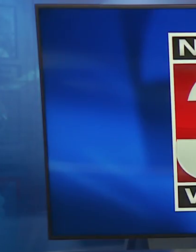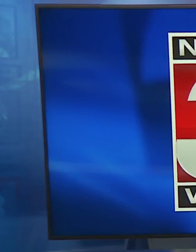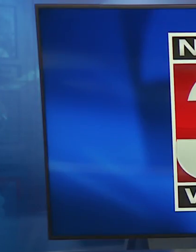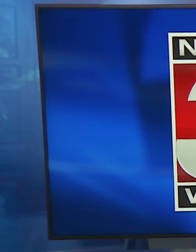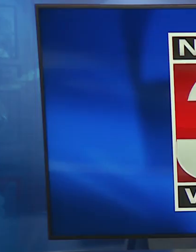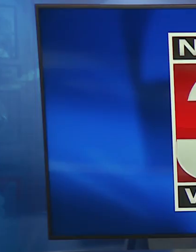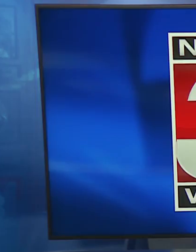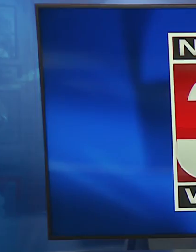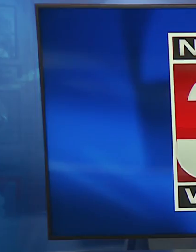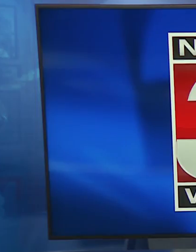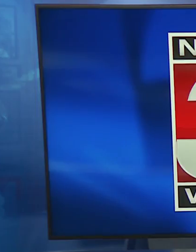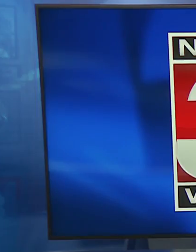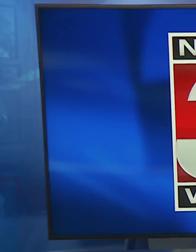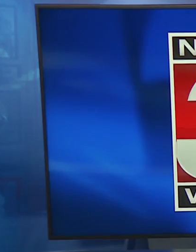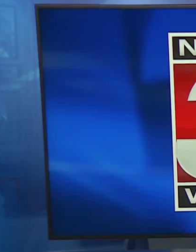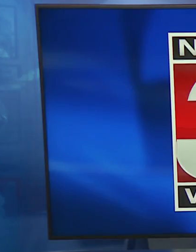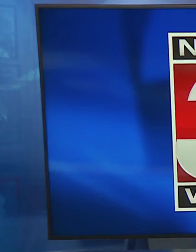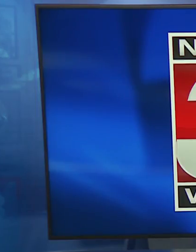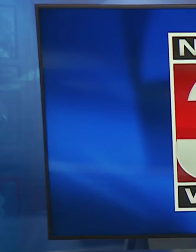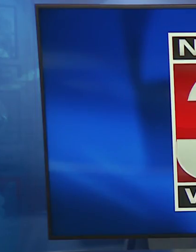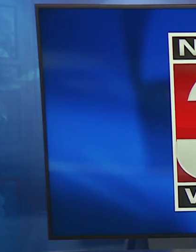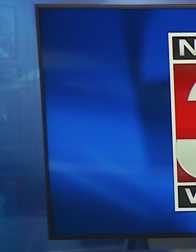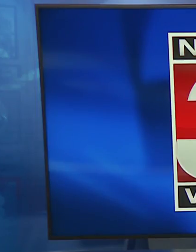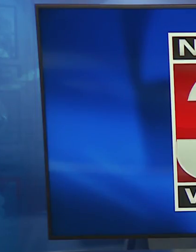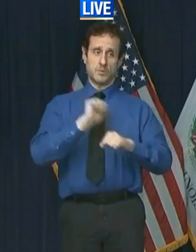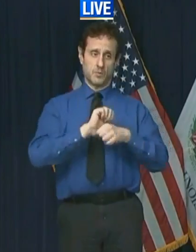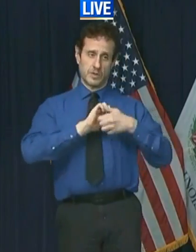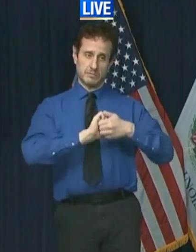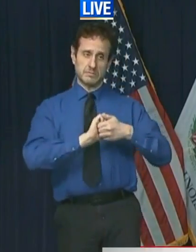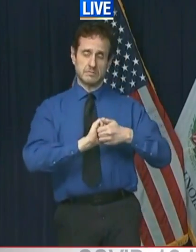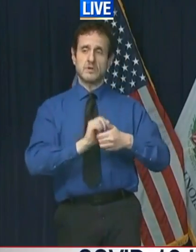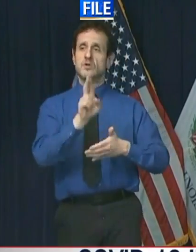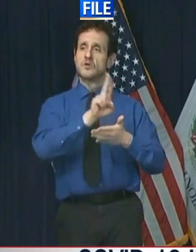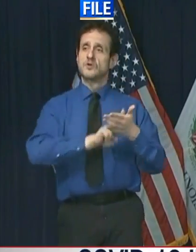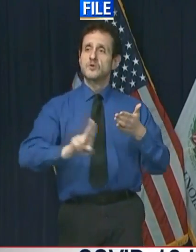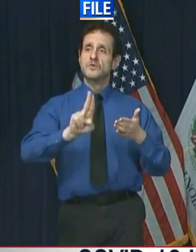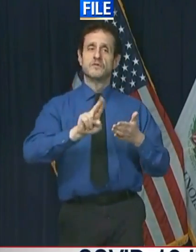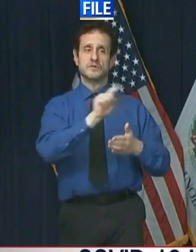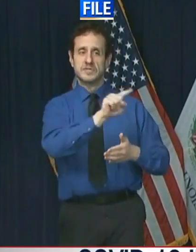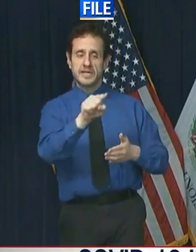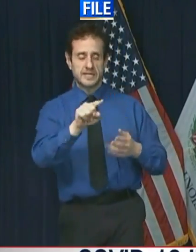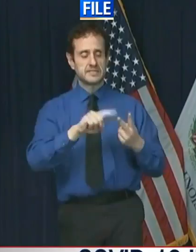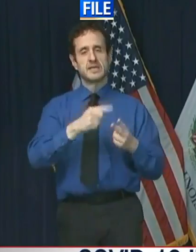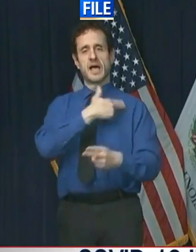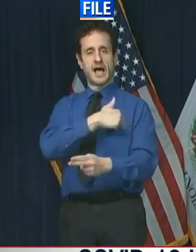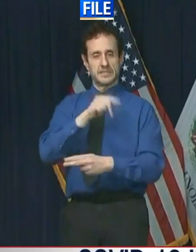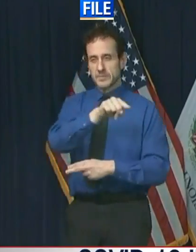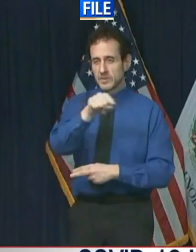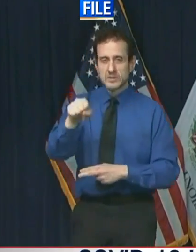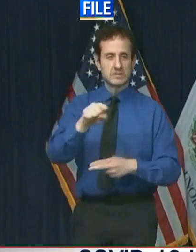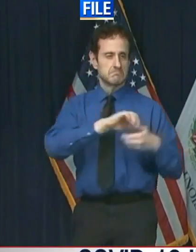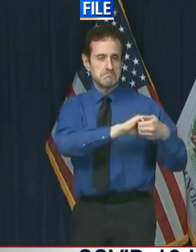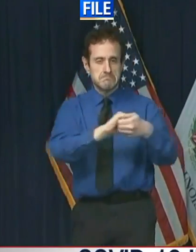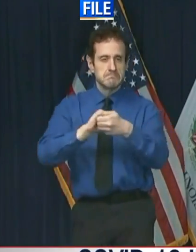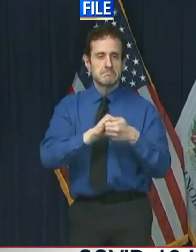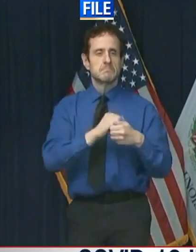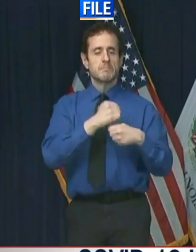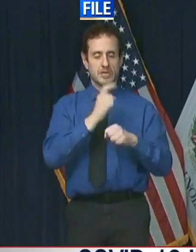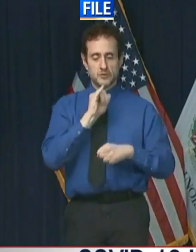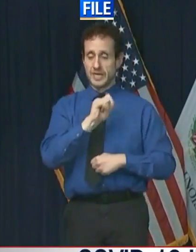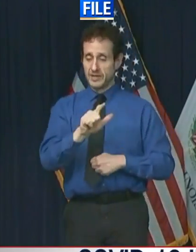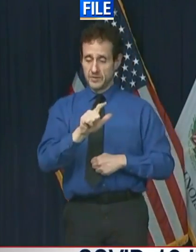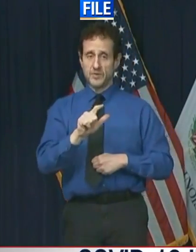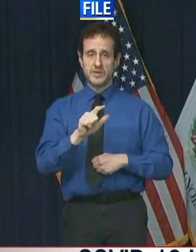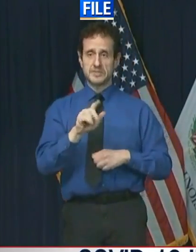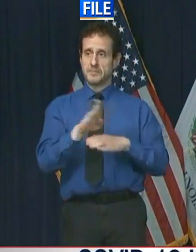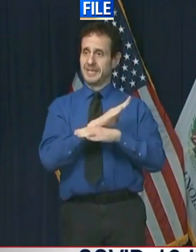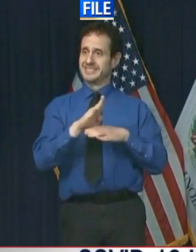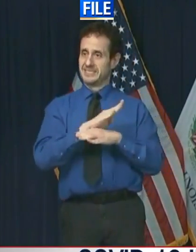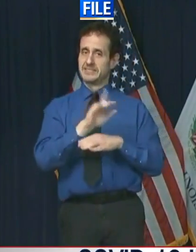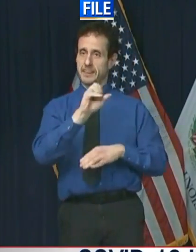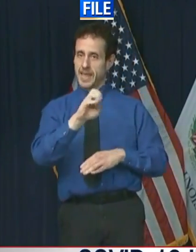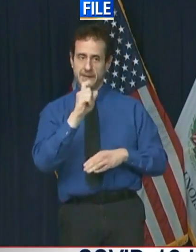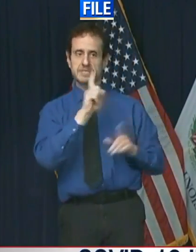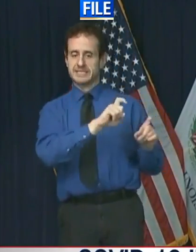APPRECIATE THAT THEY CAN IN OUR TOP STORIES GOVERNOR JB PRITZKER HELD ANOTHER PRESS CONFERENCE GIVING T HEMOST RECENT UPDATE ON ILLINOIS BATT LEWITH COV ID19 THE